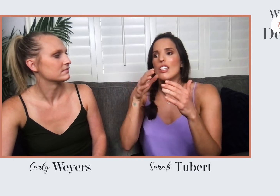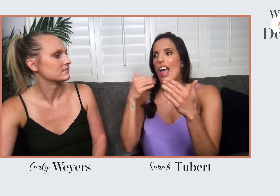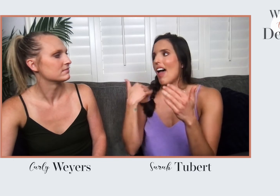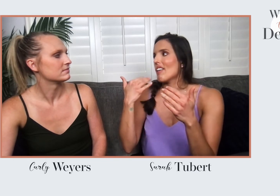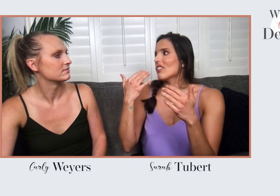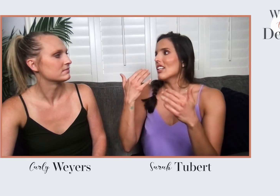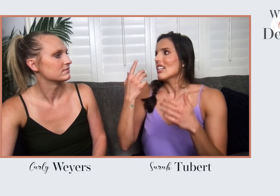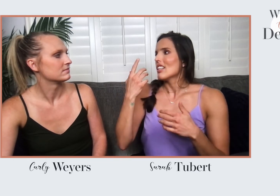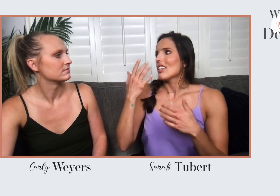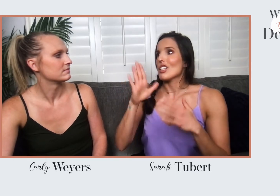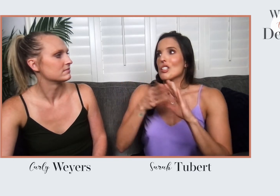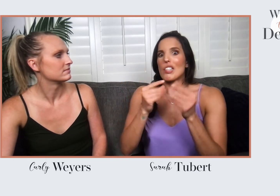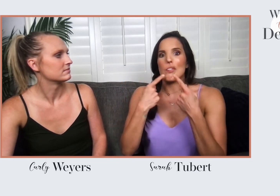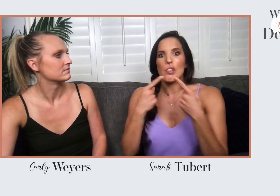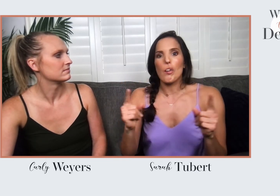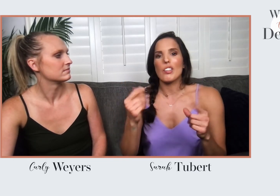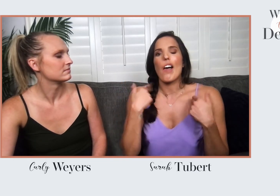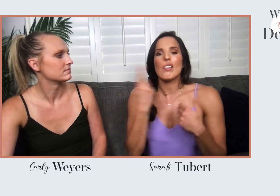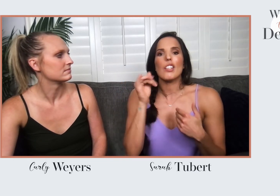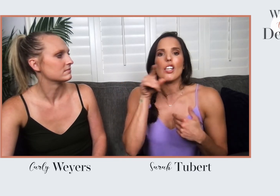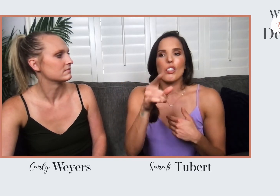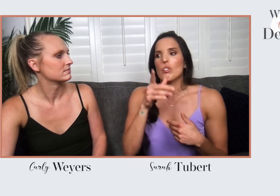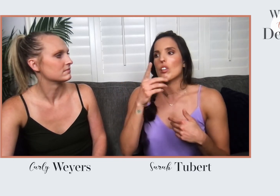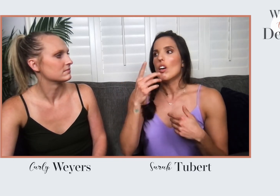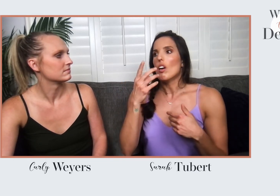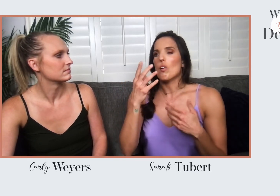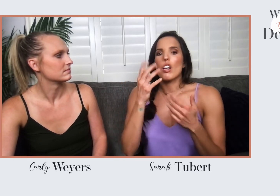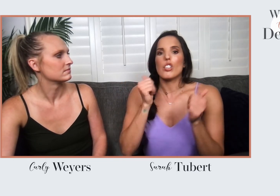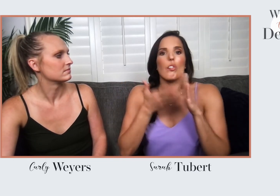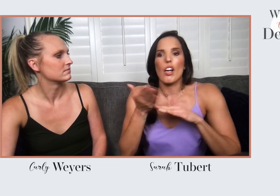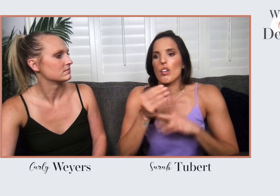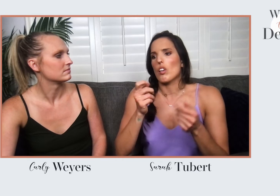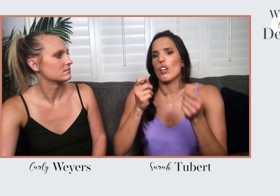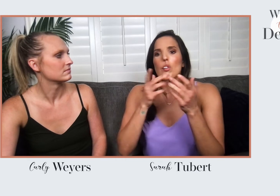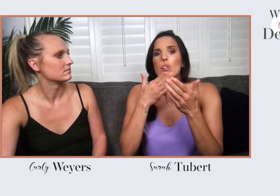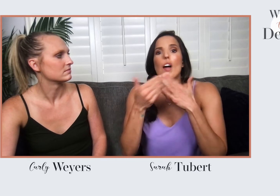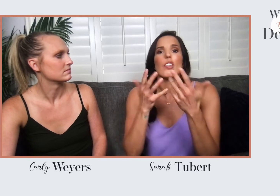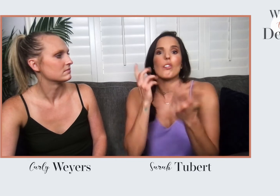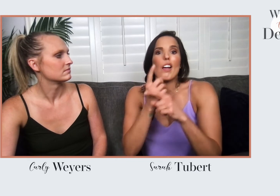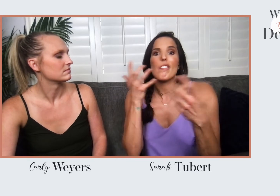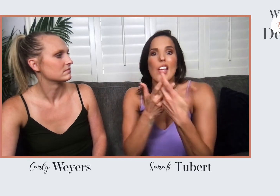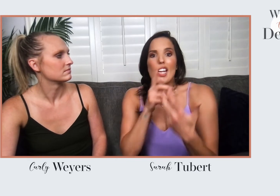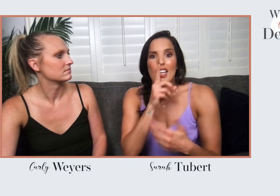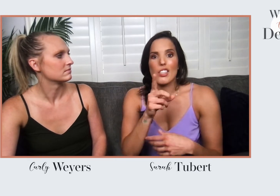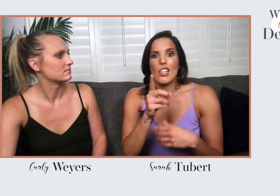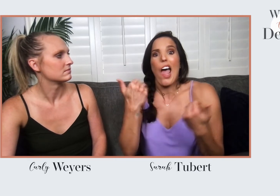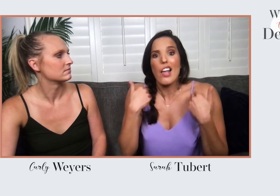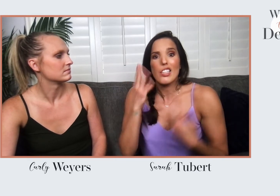to have their story be told, to have someone like you or a showrunner or whoever the right fit is that has the